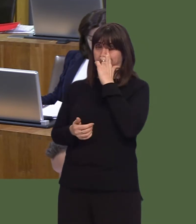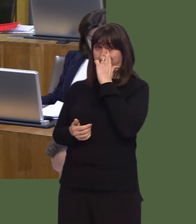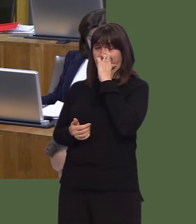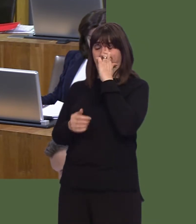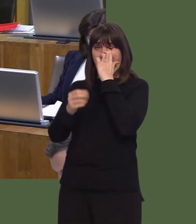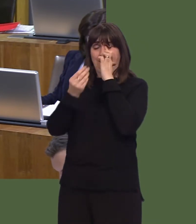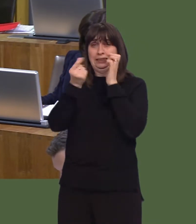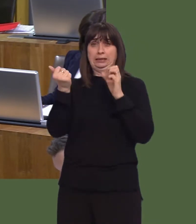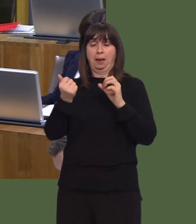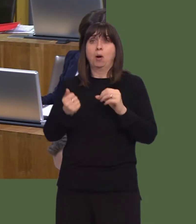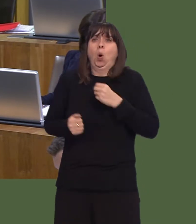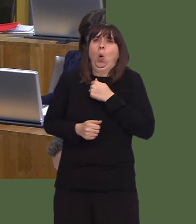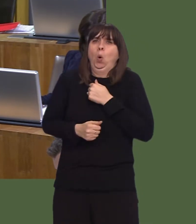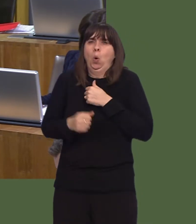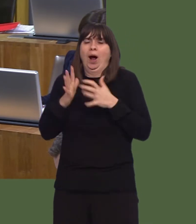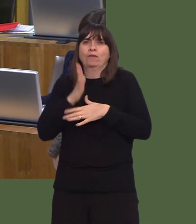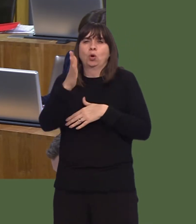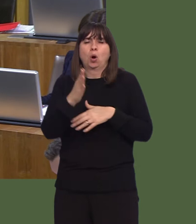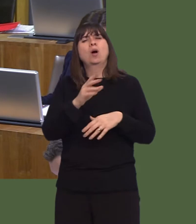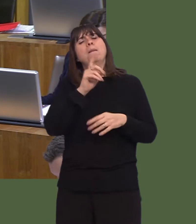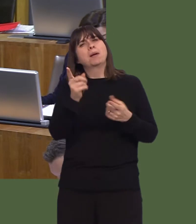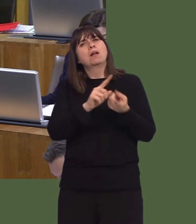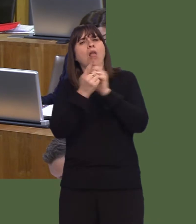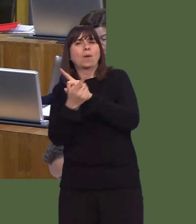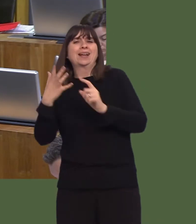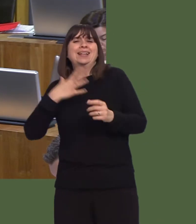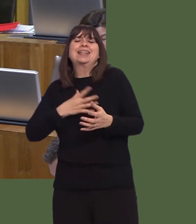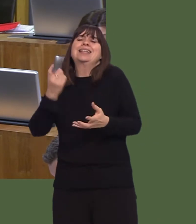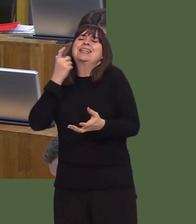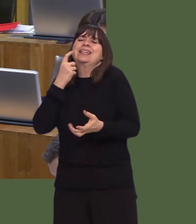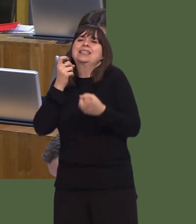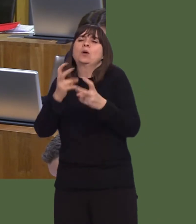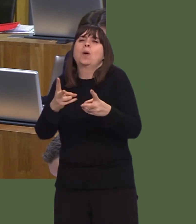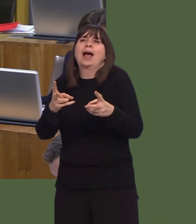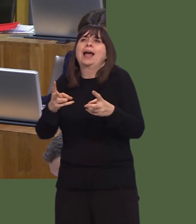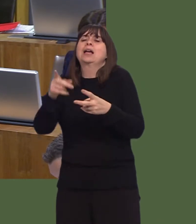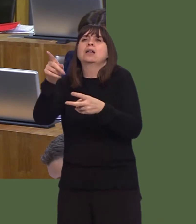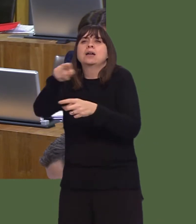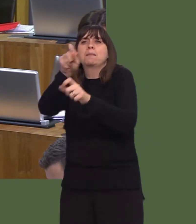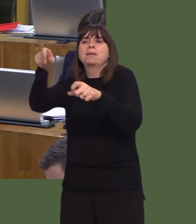The carrot is making it as easy as possible for people to contact the department in which they have the appointment.